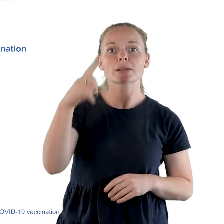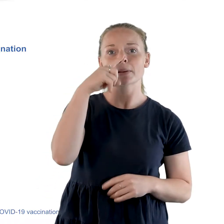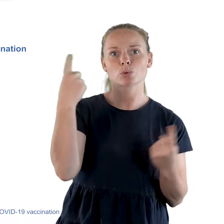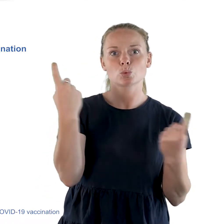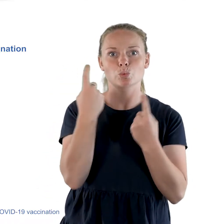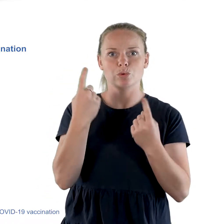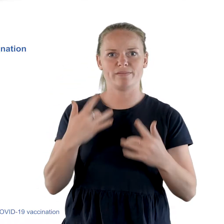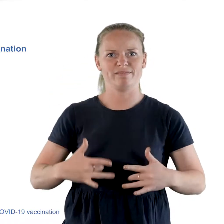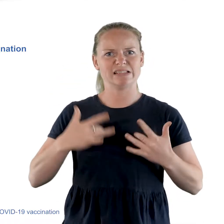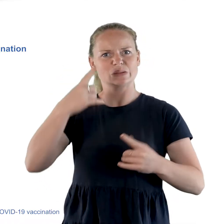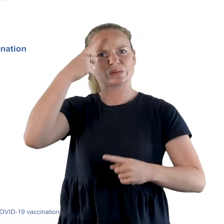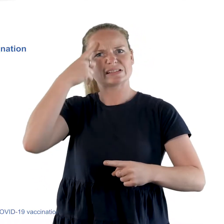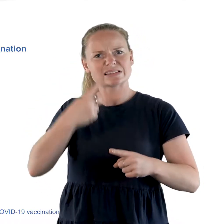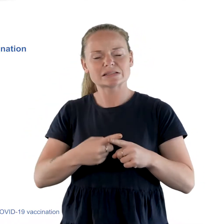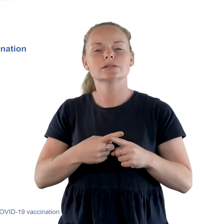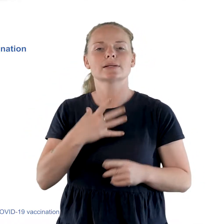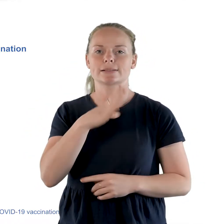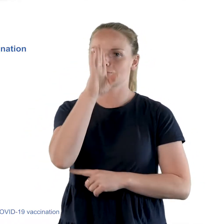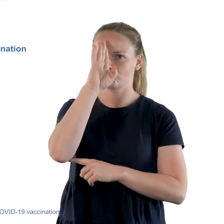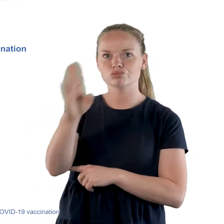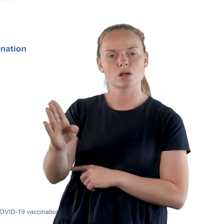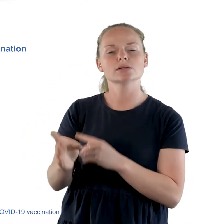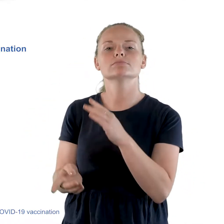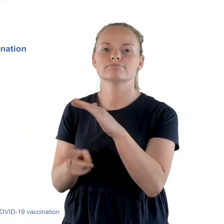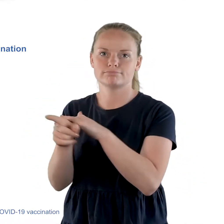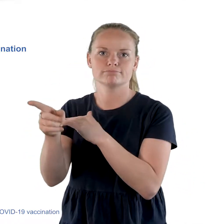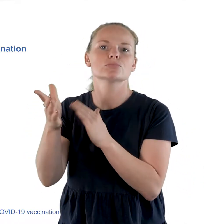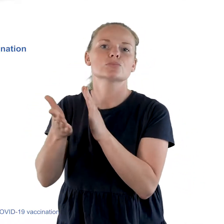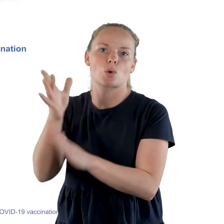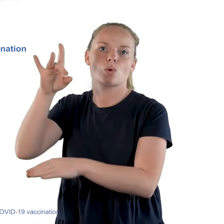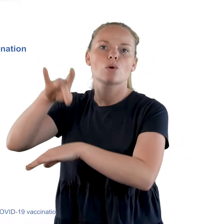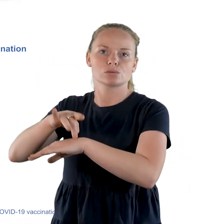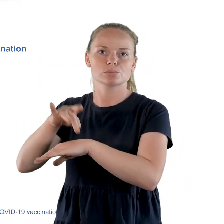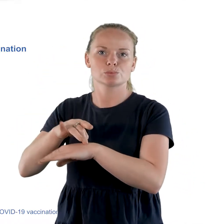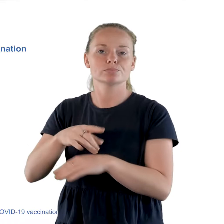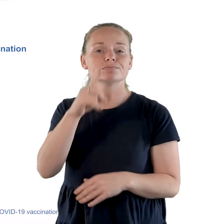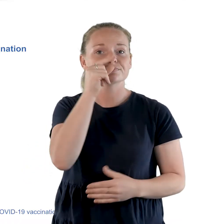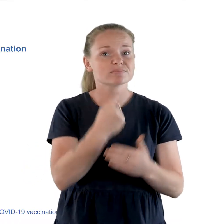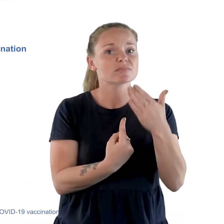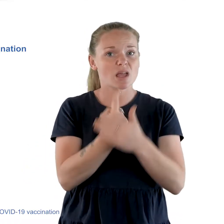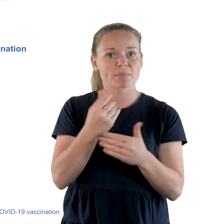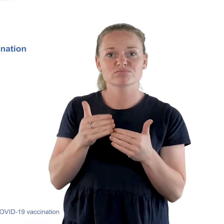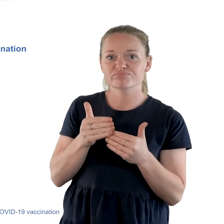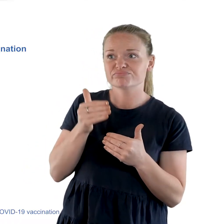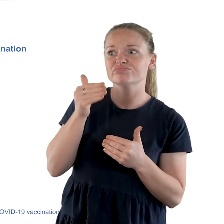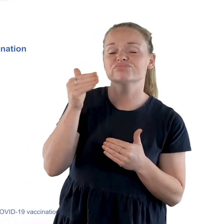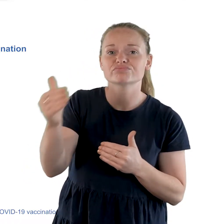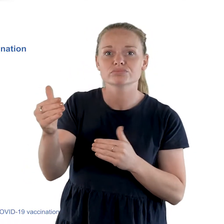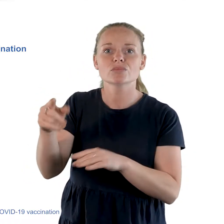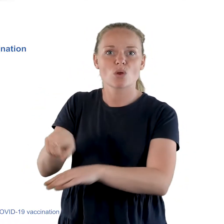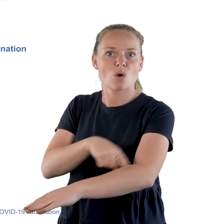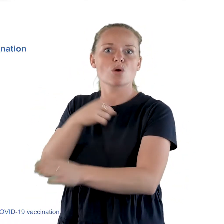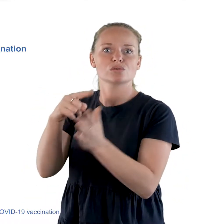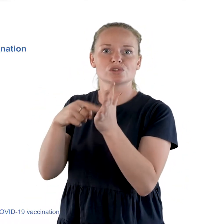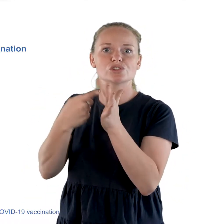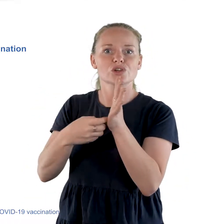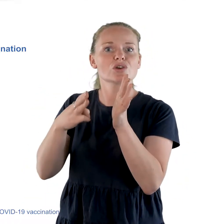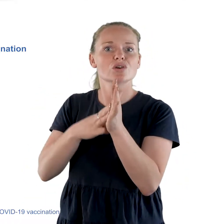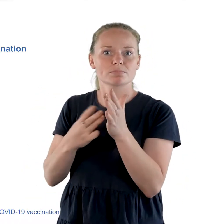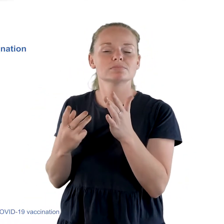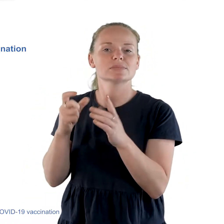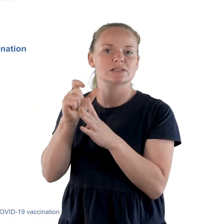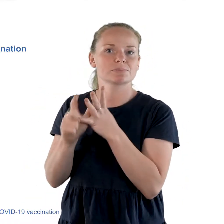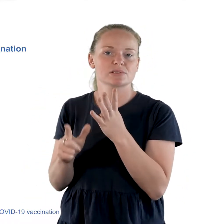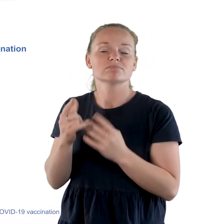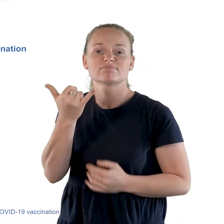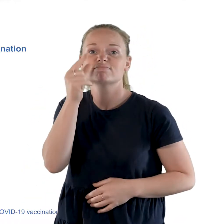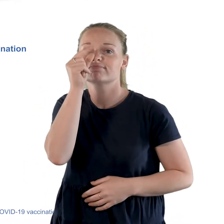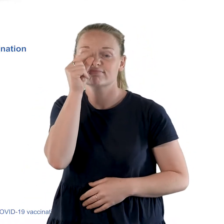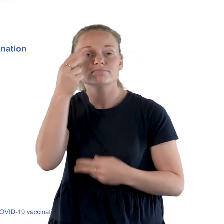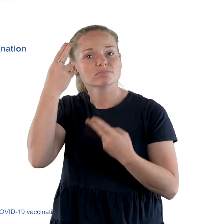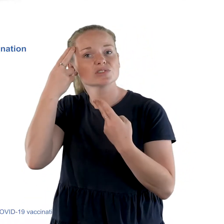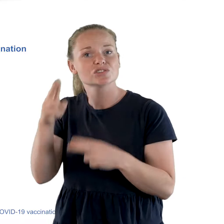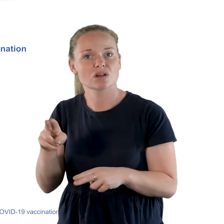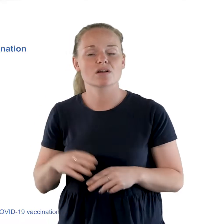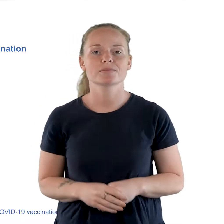People with this condition are very unwell and need to go to hospital. This condition can lead to long-term disability, and even death.